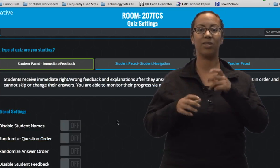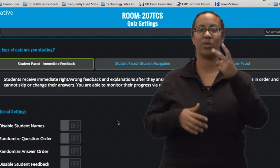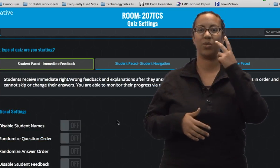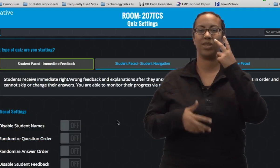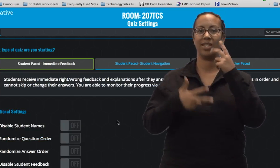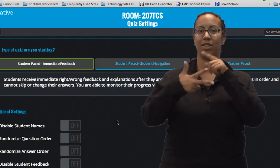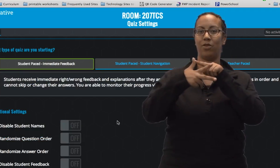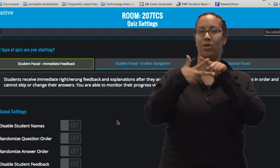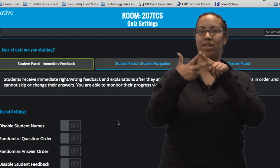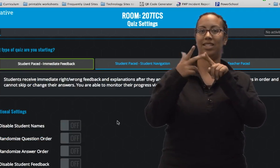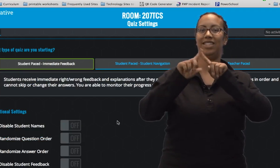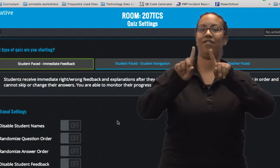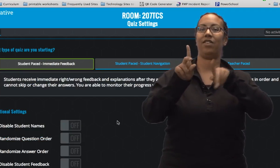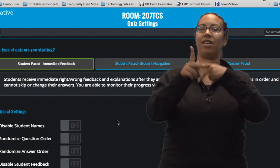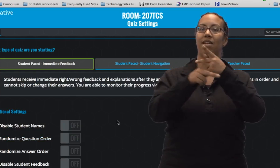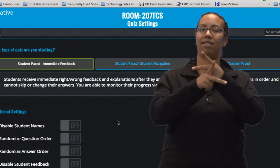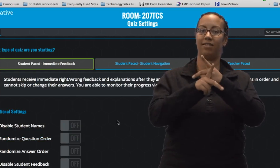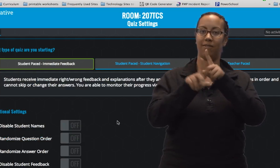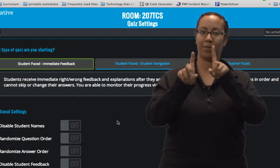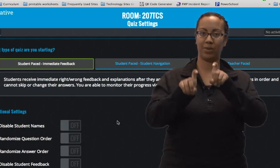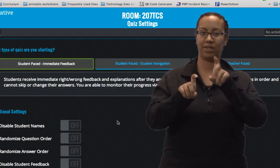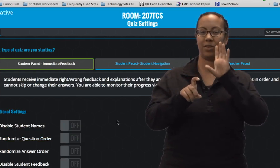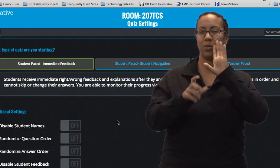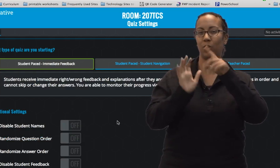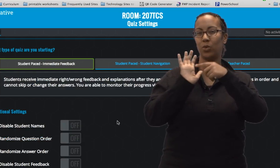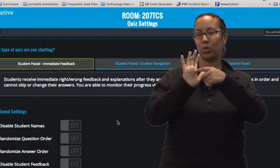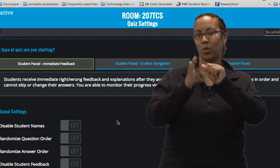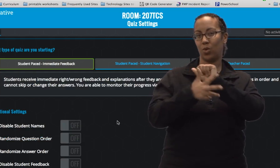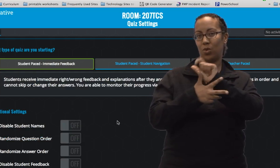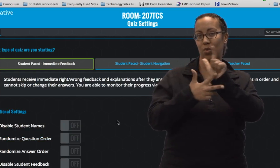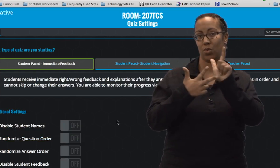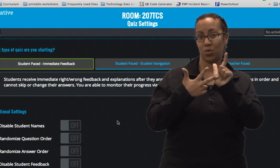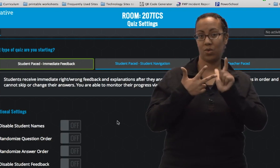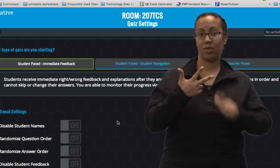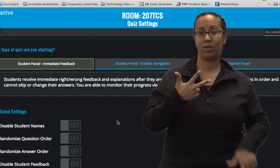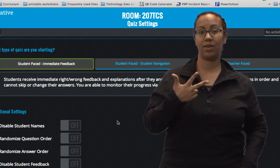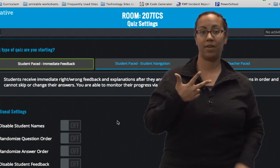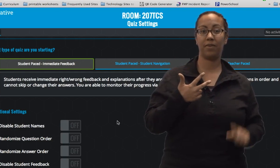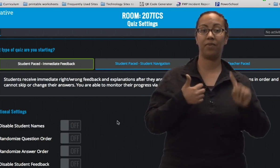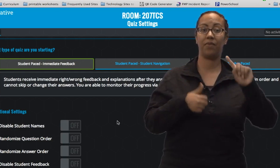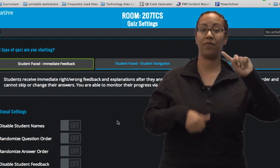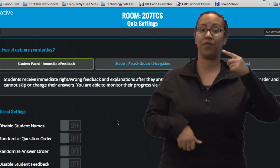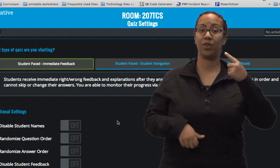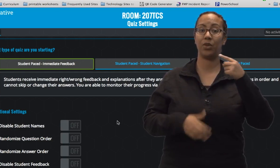Select our quiz, and you'll three different types of quizzes, and I'm going to show you all three types.